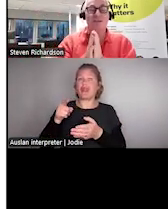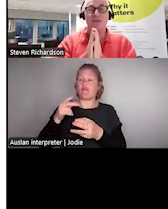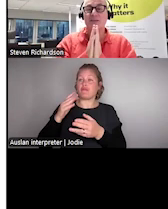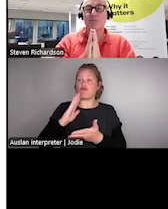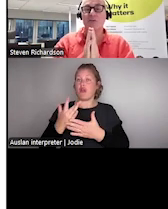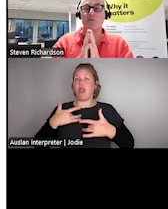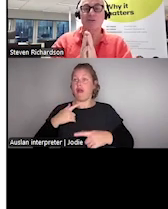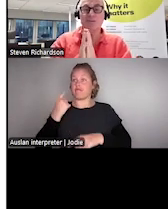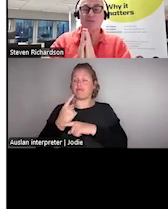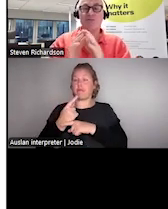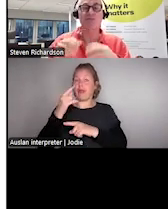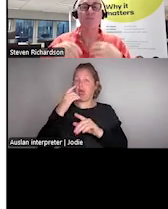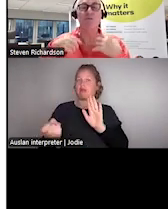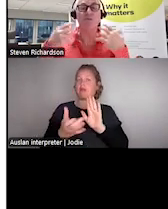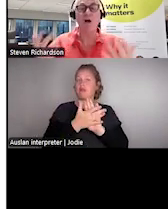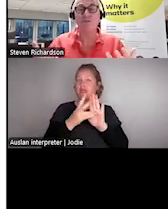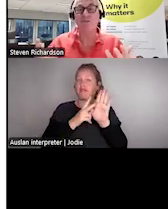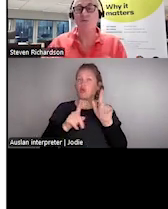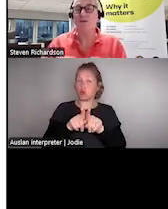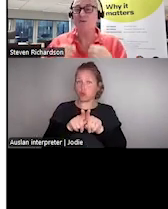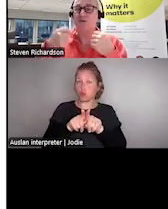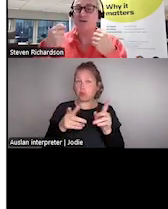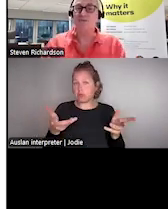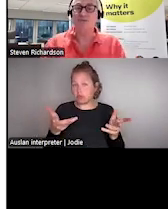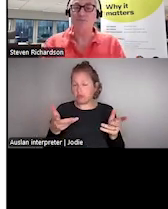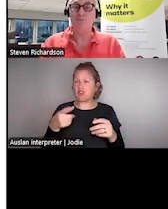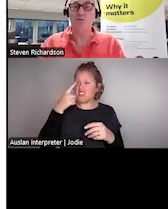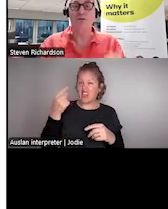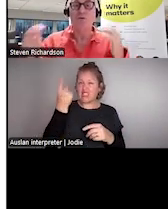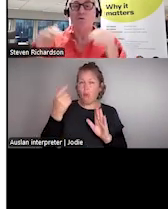Is there somebody who can assist you with your writing? Writing your case for support?